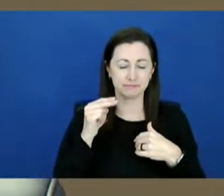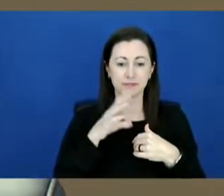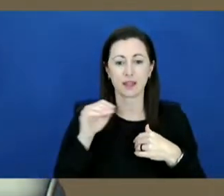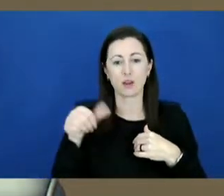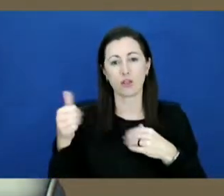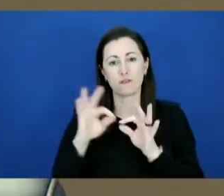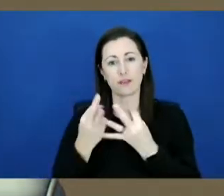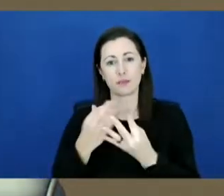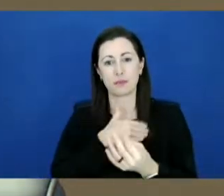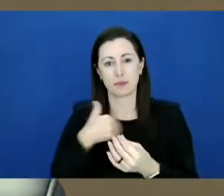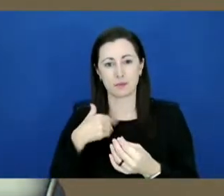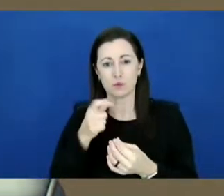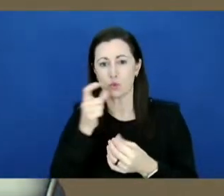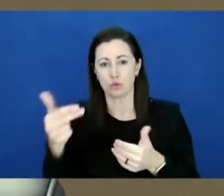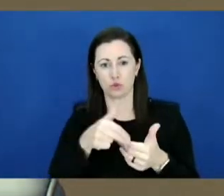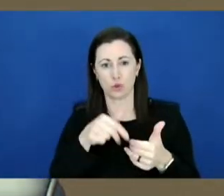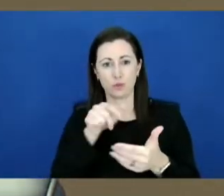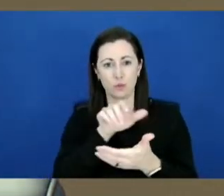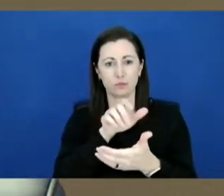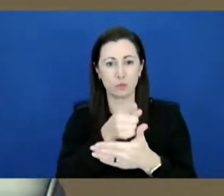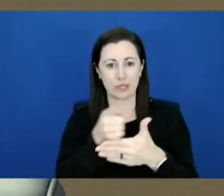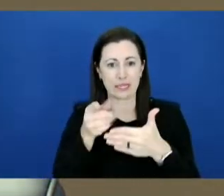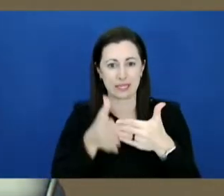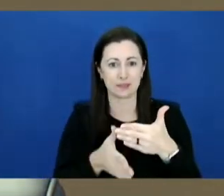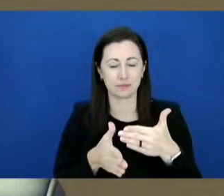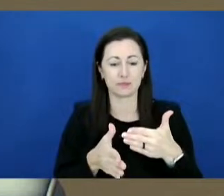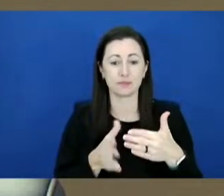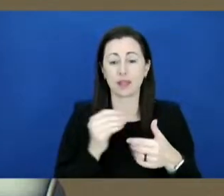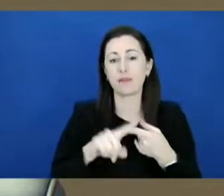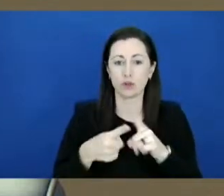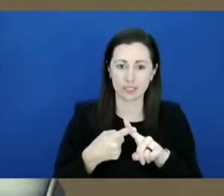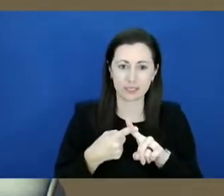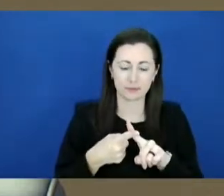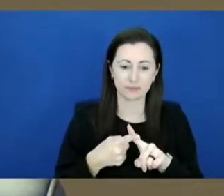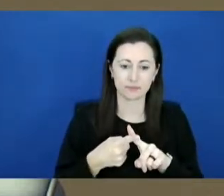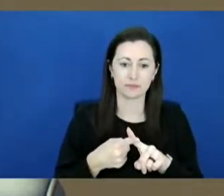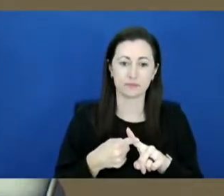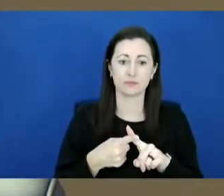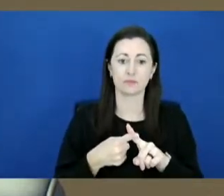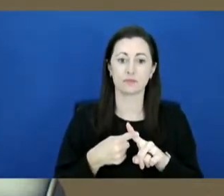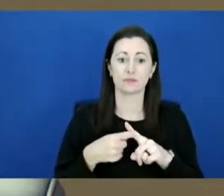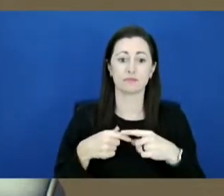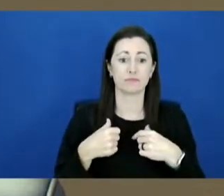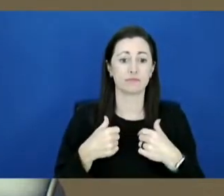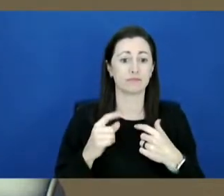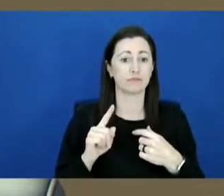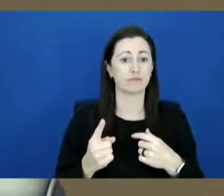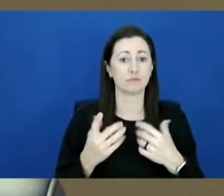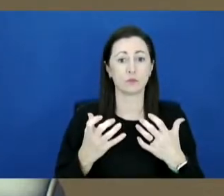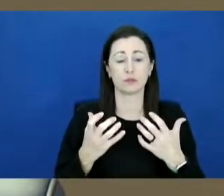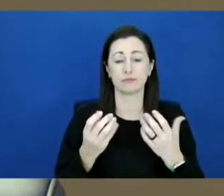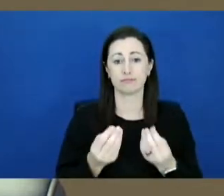WE'RE SUPER EXCITED TO WELCOME HER.